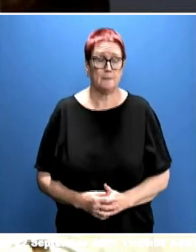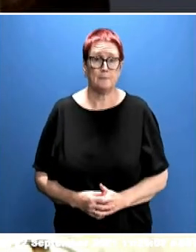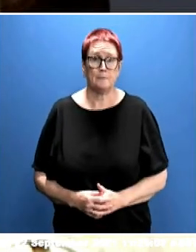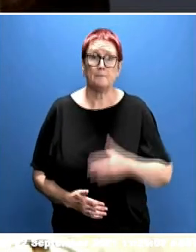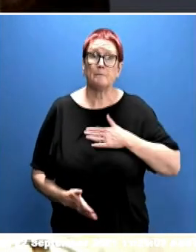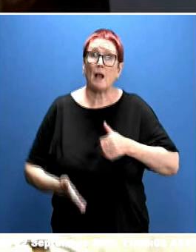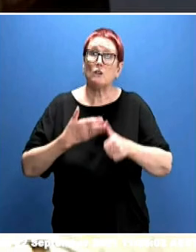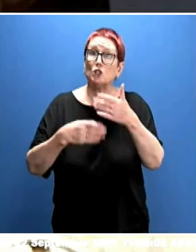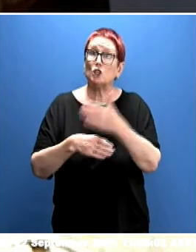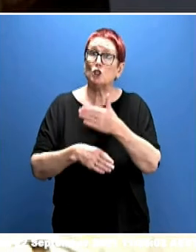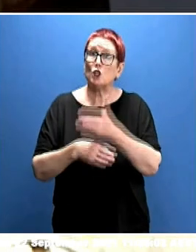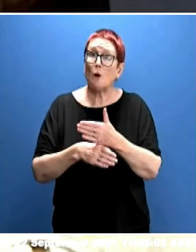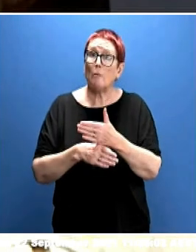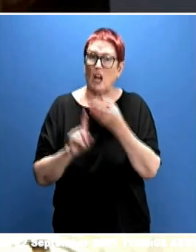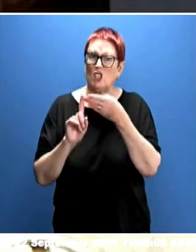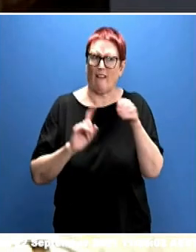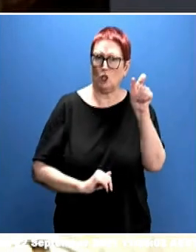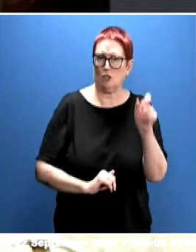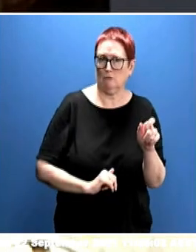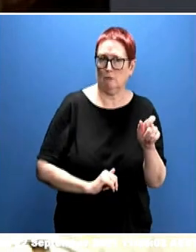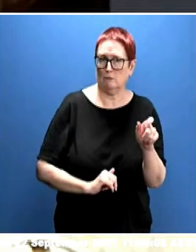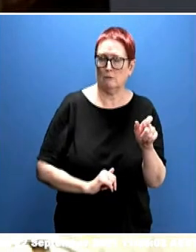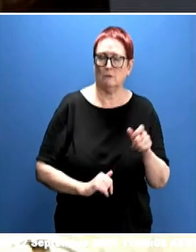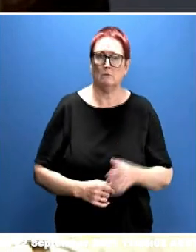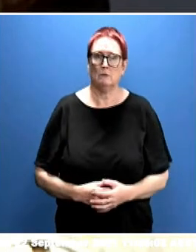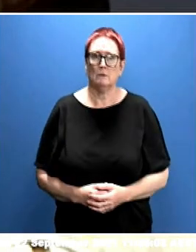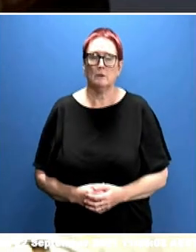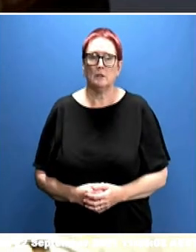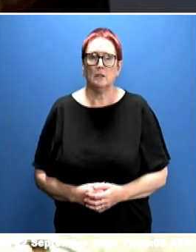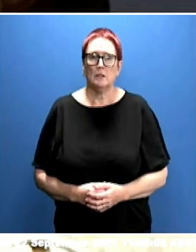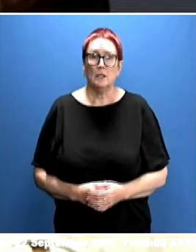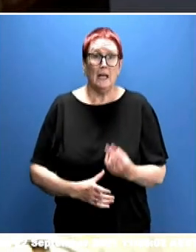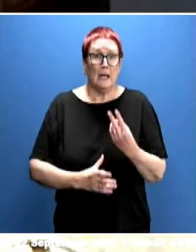My first role was as a Diversion Officer, but with both roles